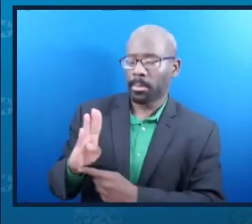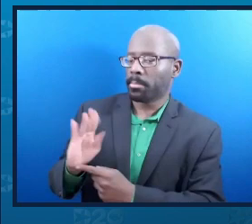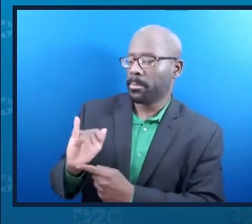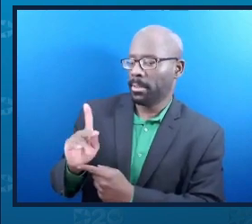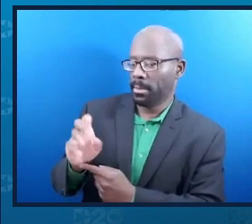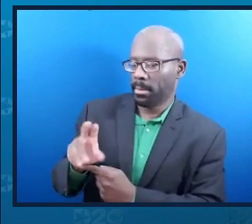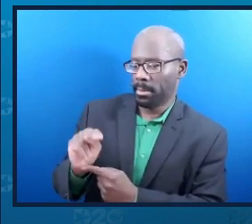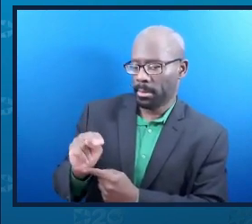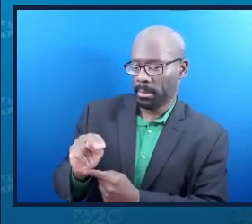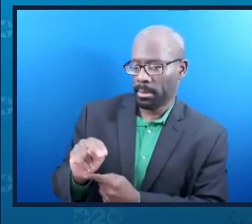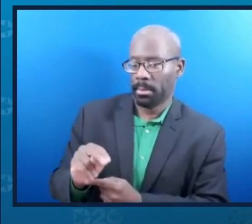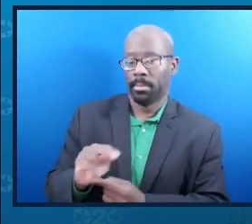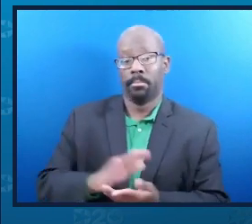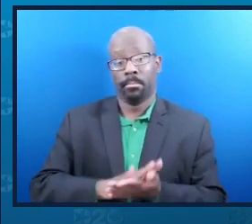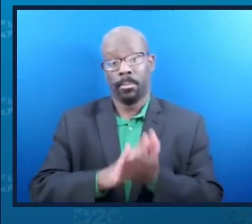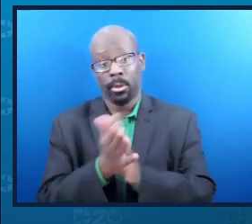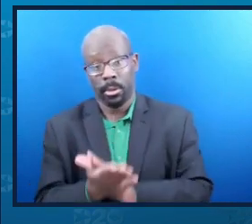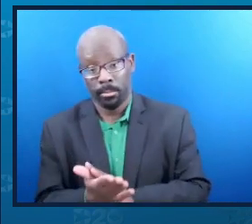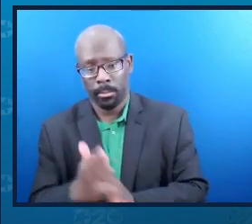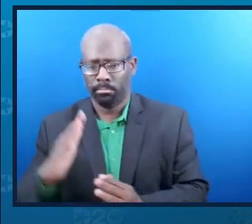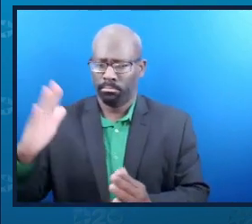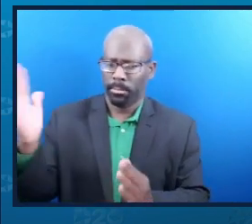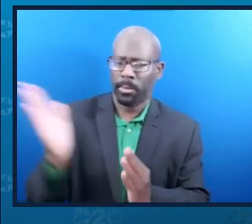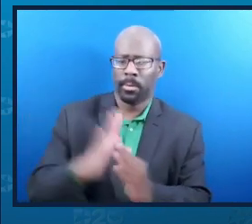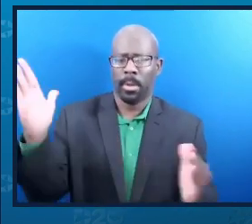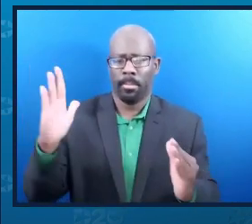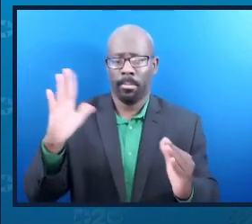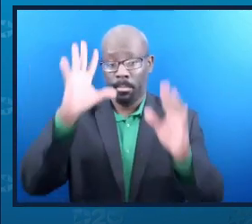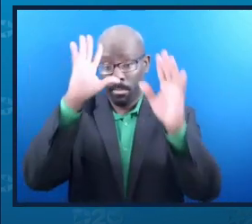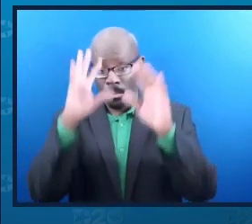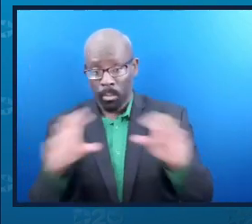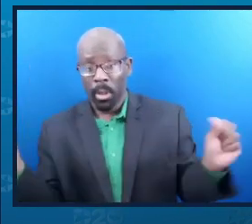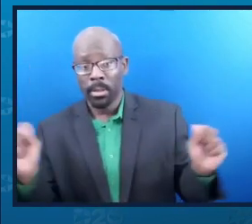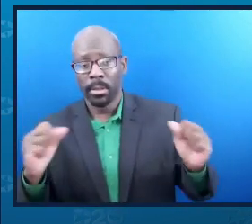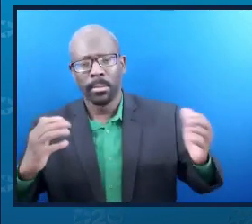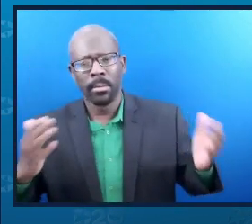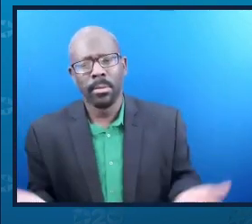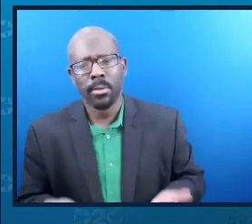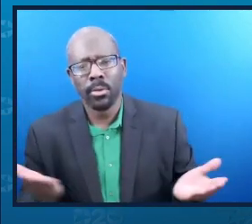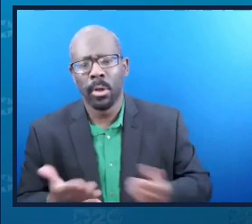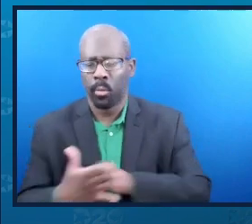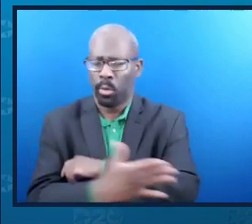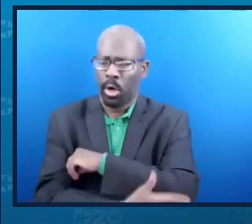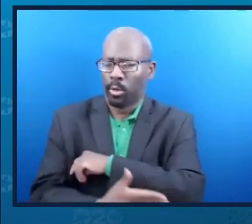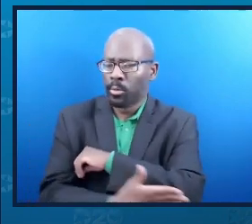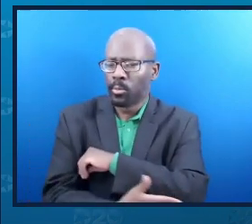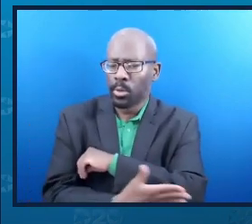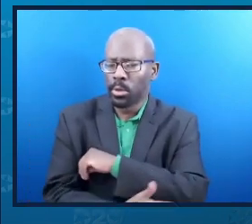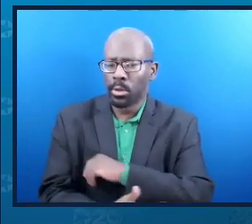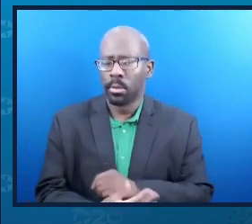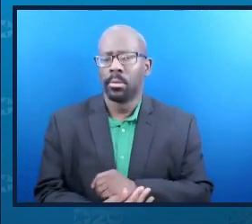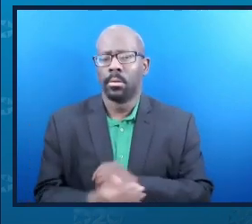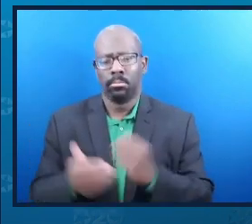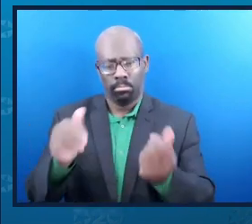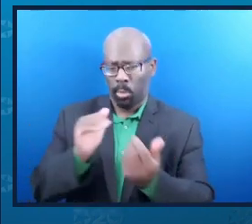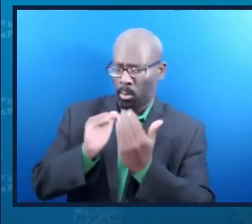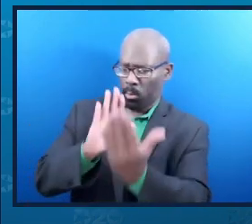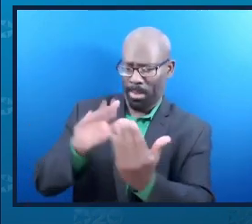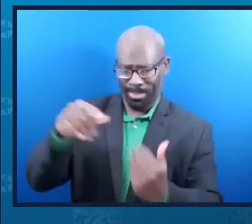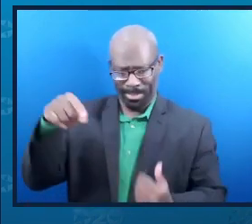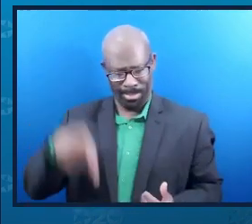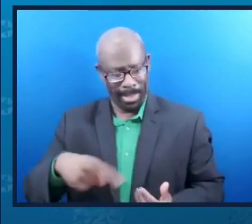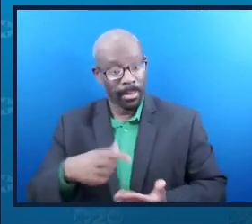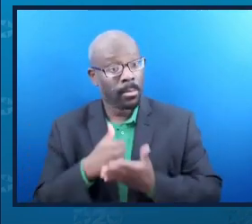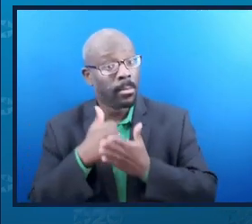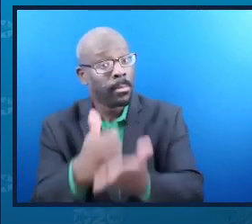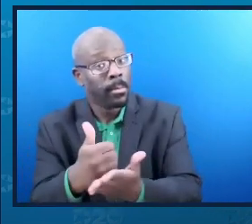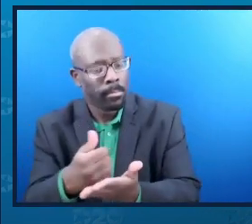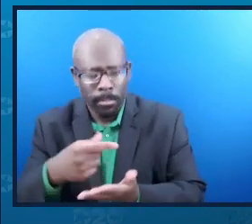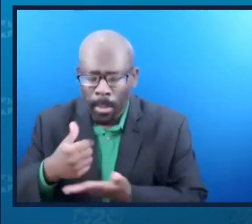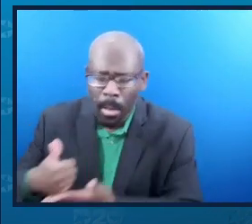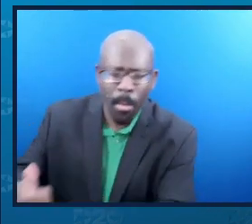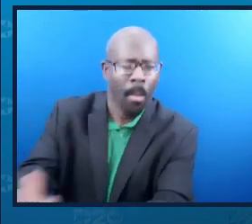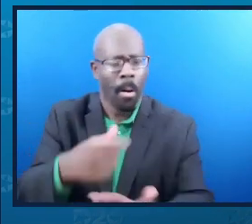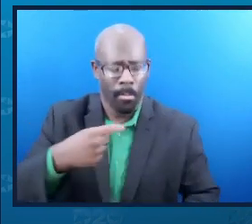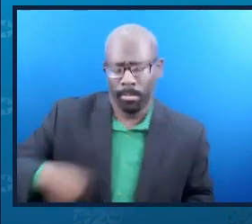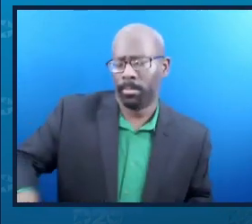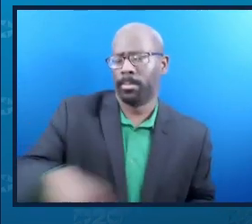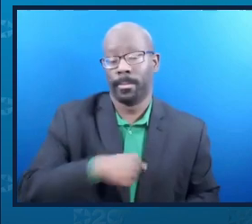HIGHEST OFFICE IN THE LAND.